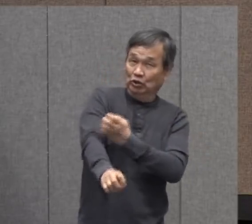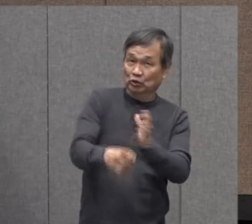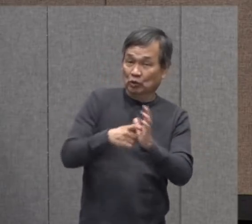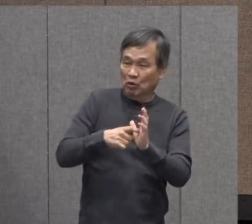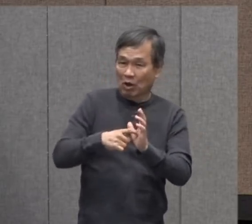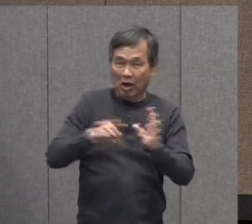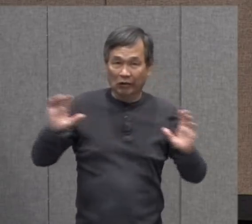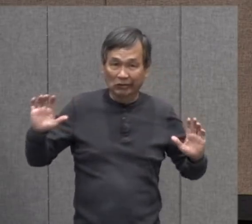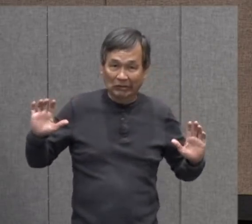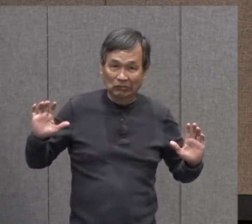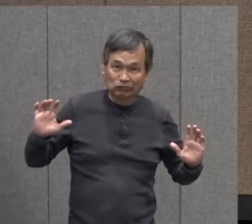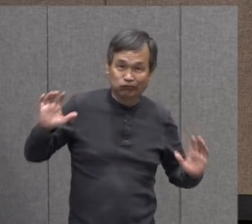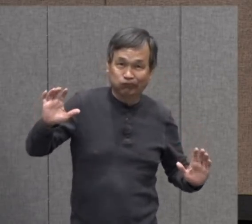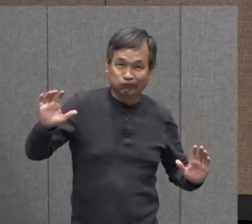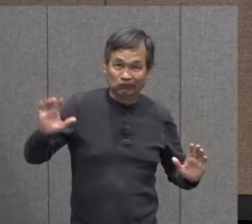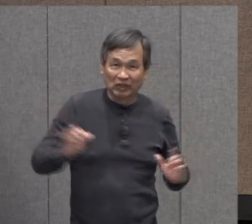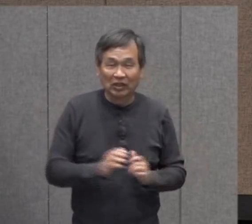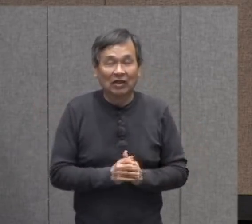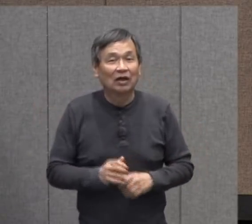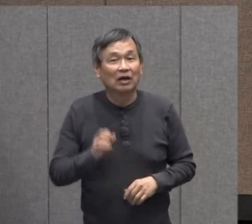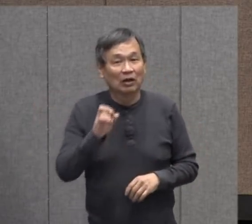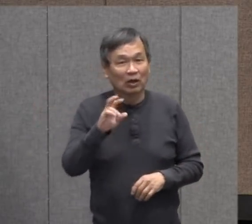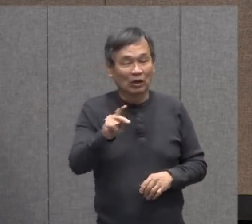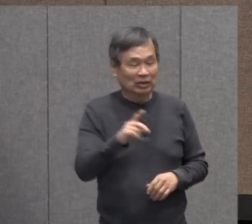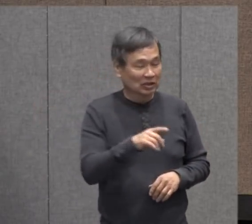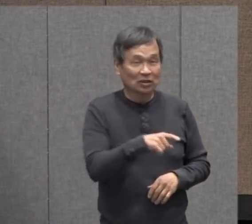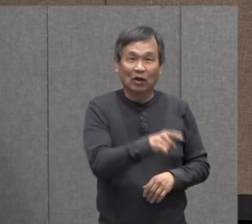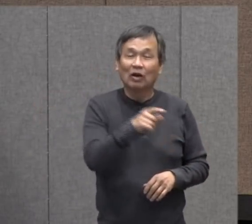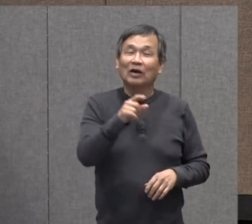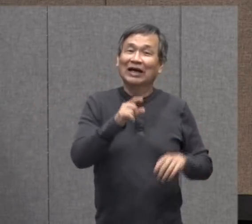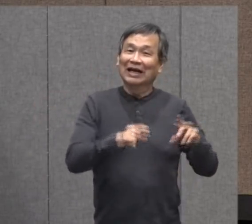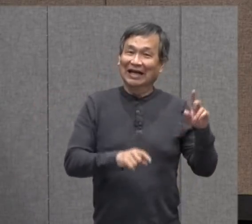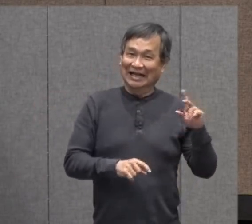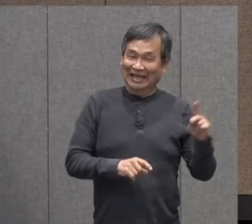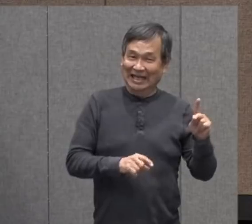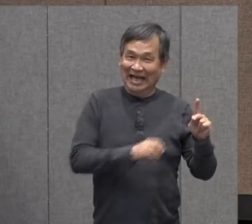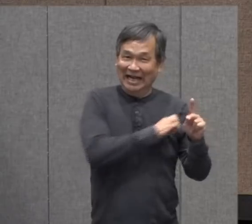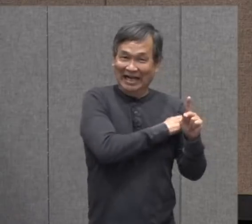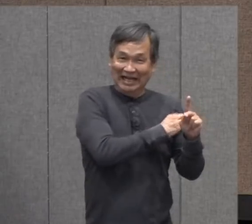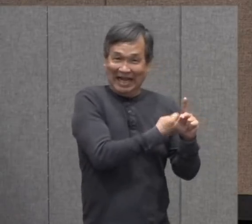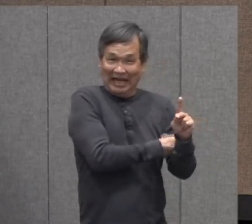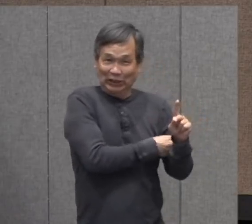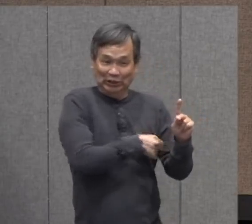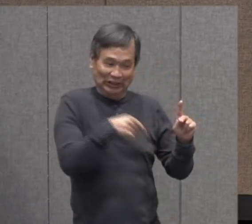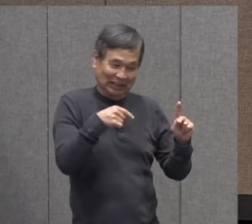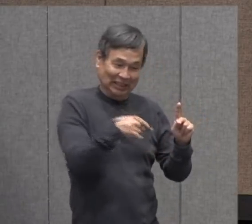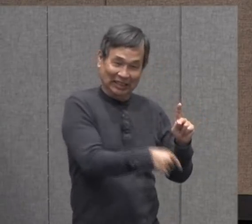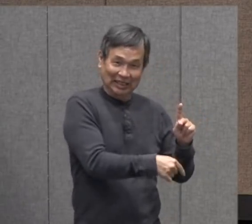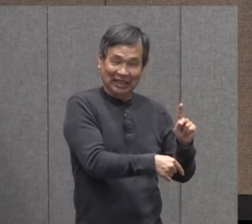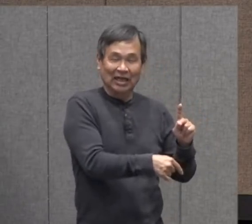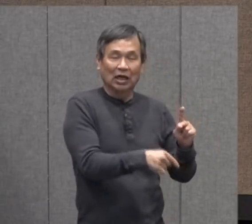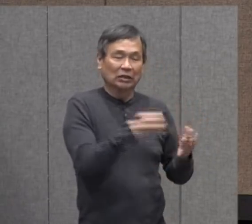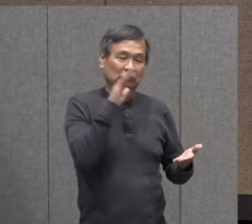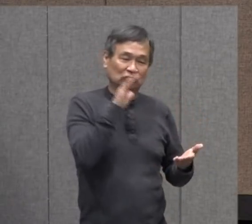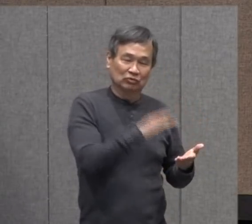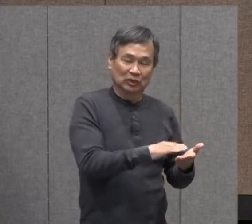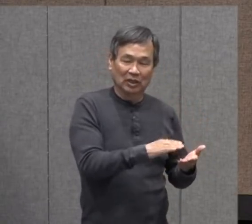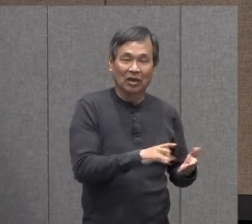So, this would have the least amount of kinetic energy, energy in motion and then the kinetic energy